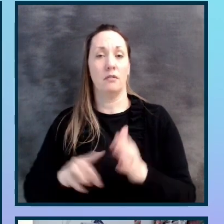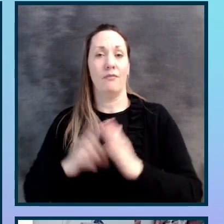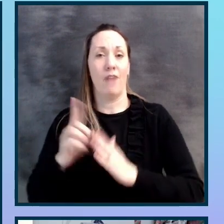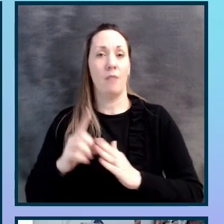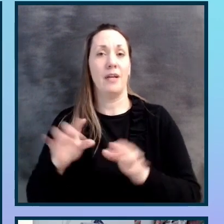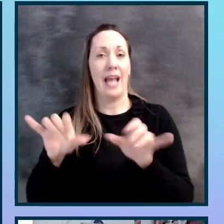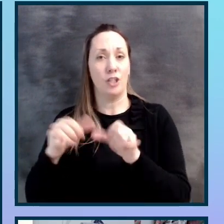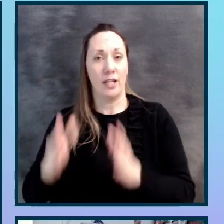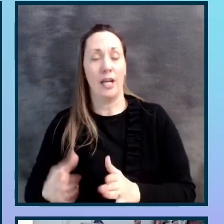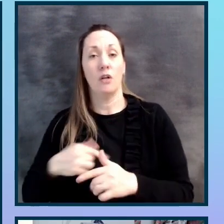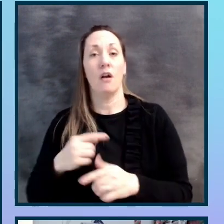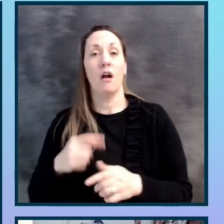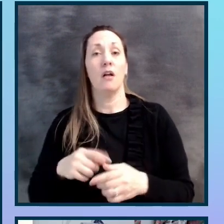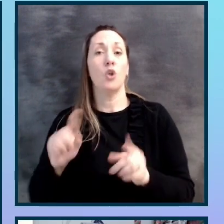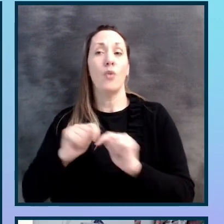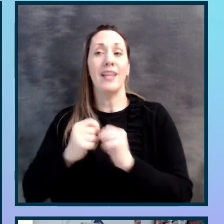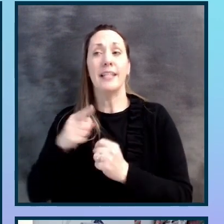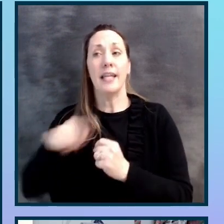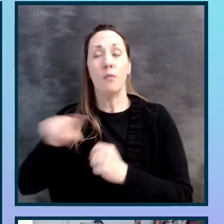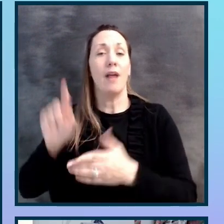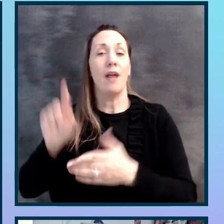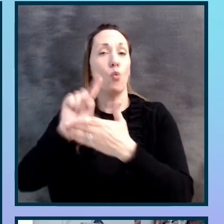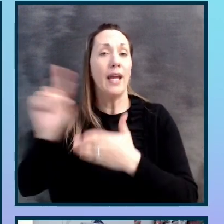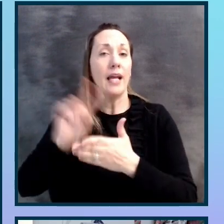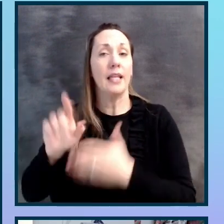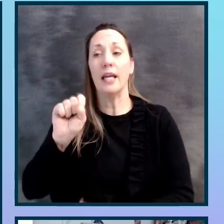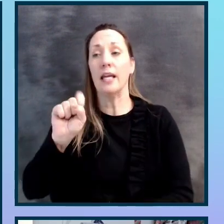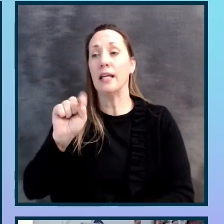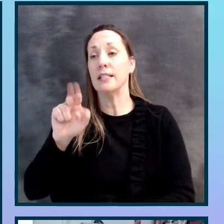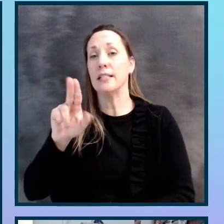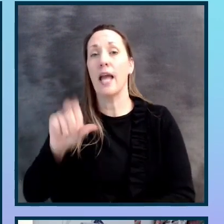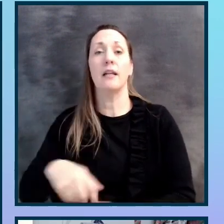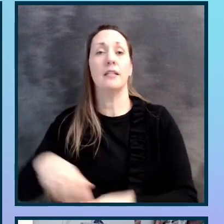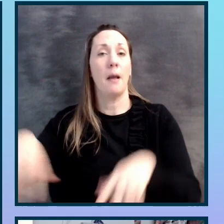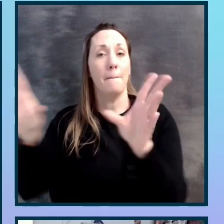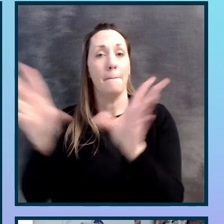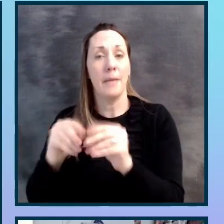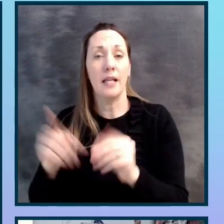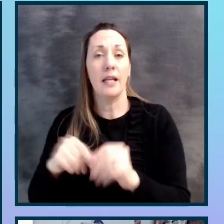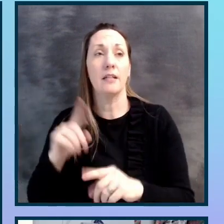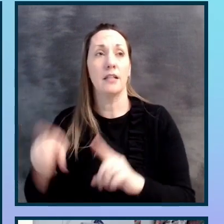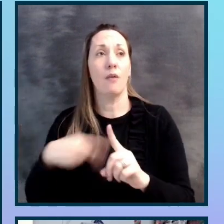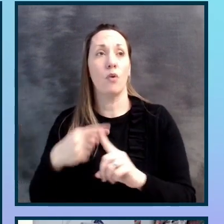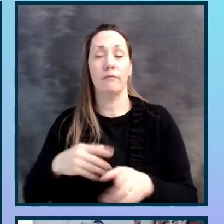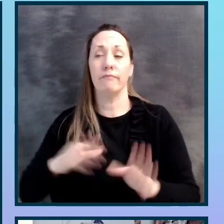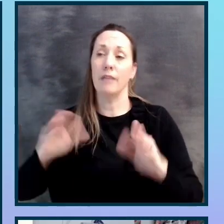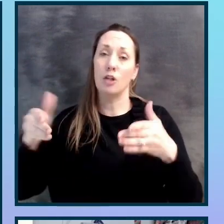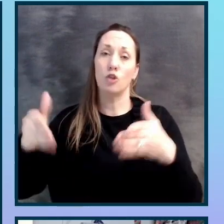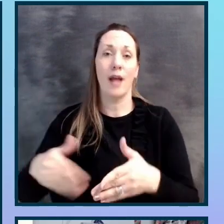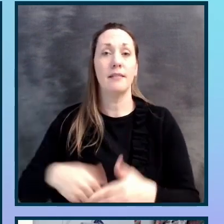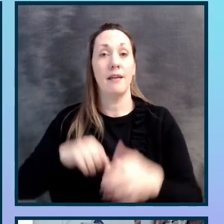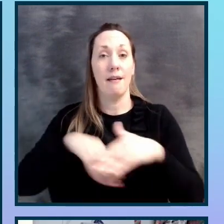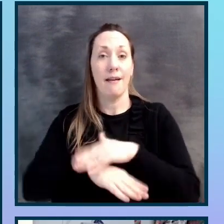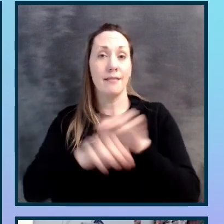The team would have weekly status meetings to address accessibility issues that were discovered within our products that needed to be remediated.